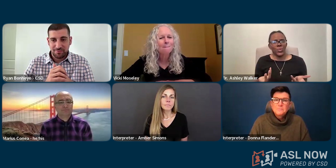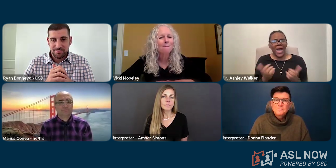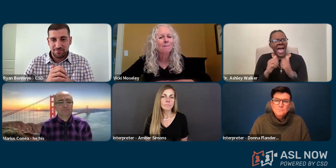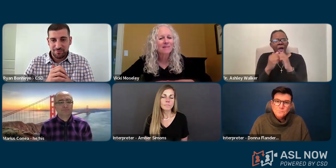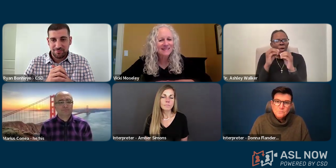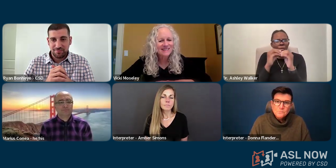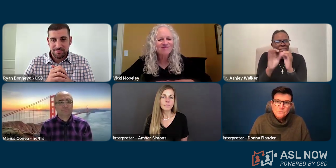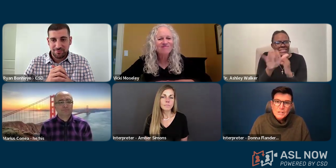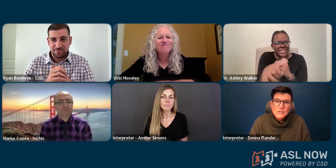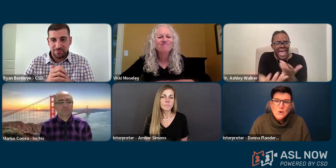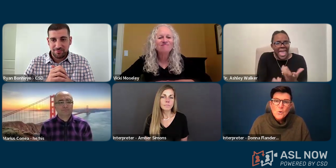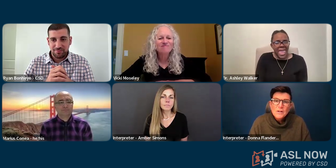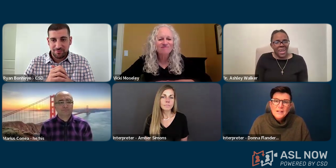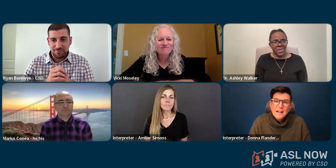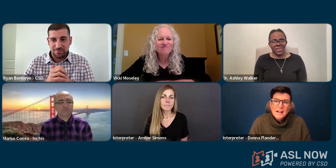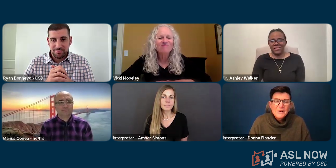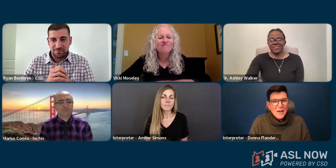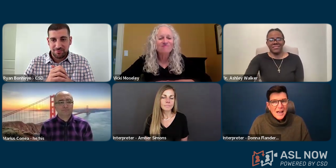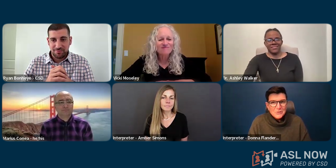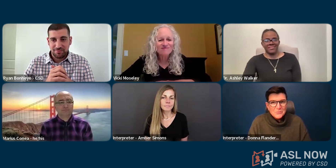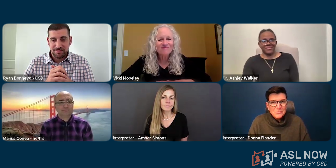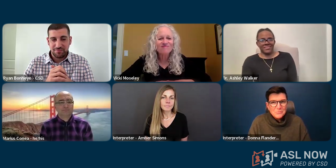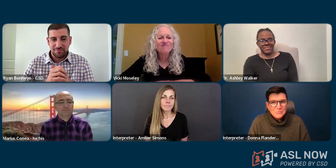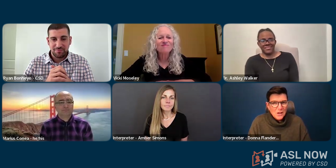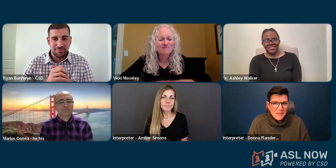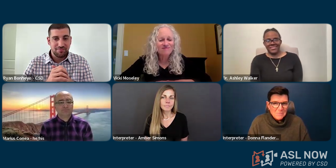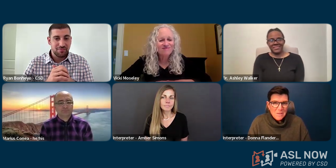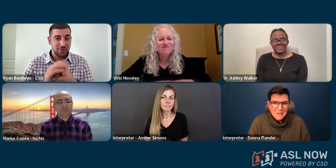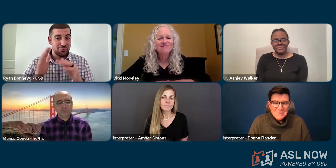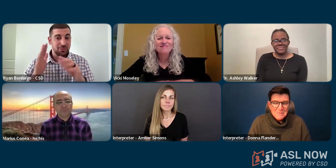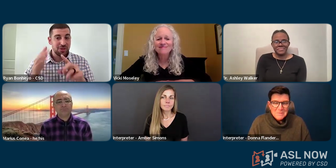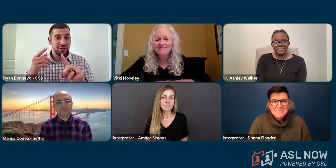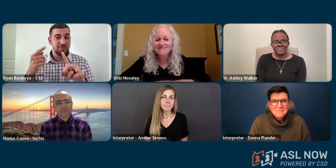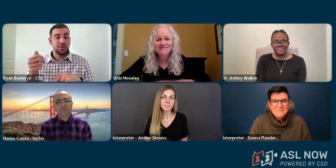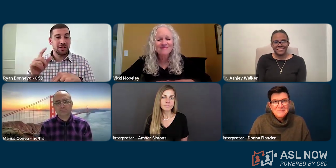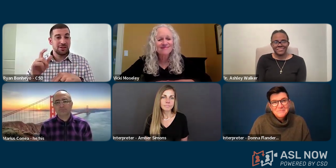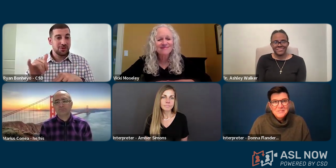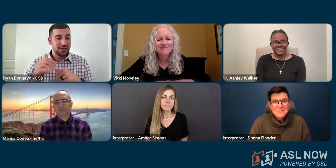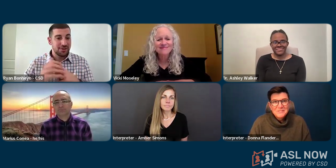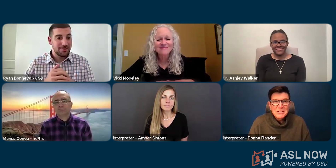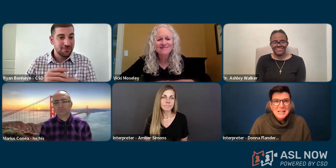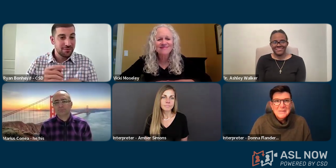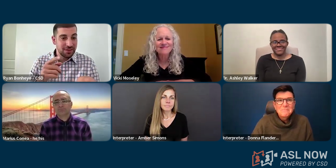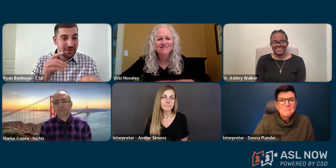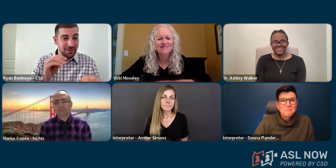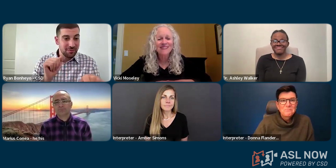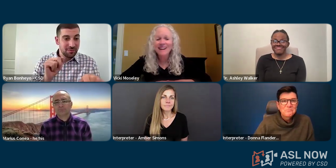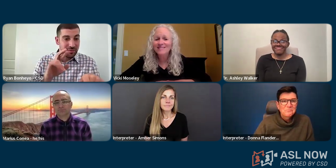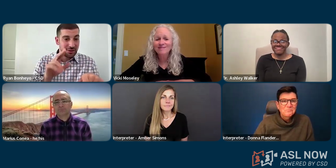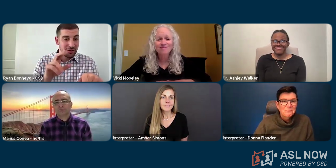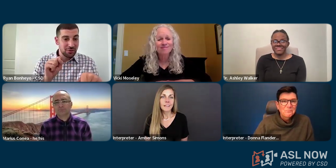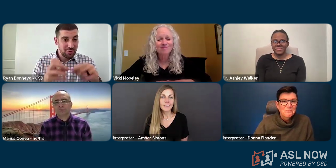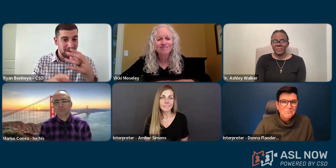So I don't know how to solve that problem, but just mentioning it. Yeah.